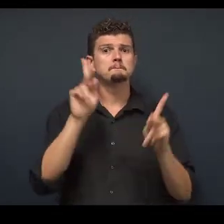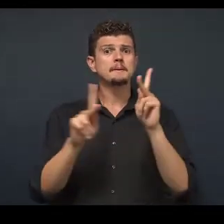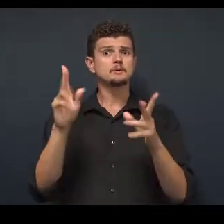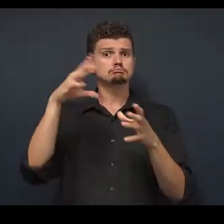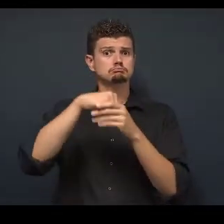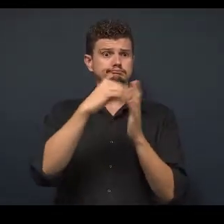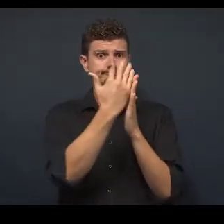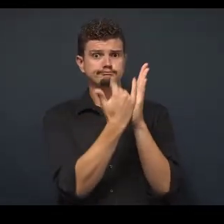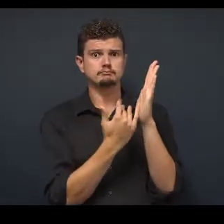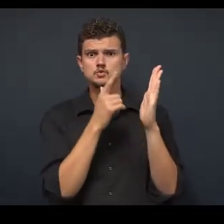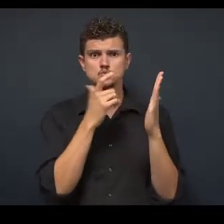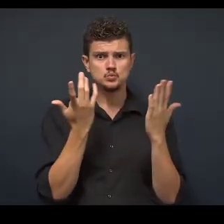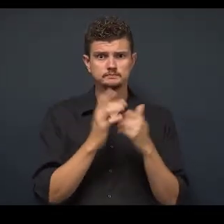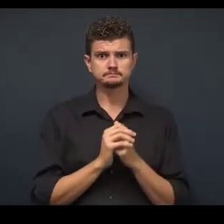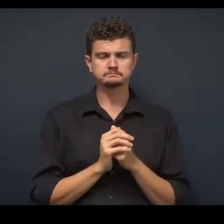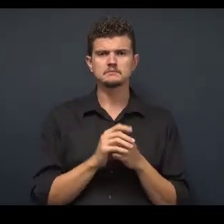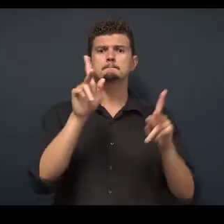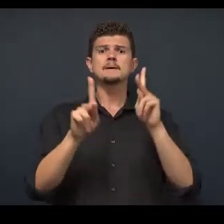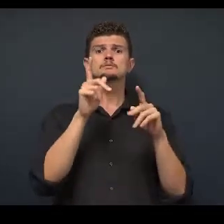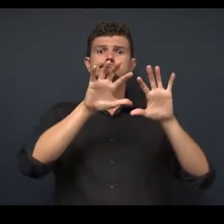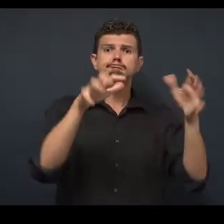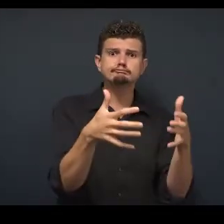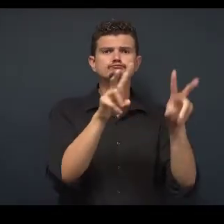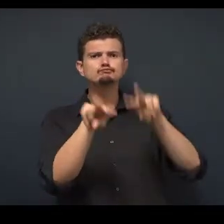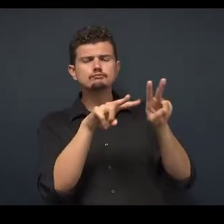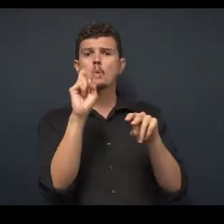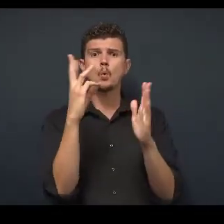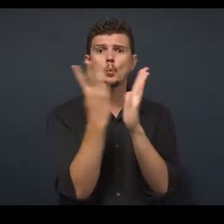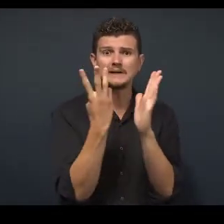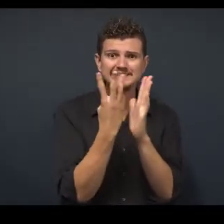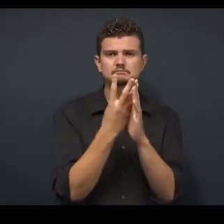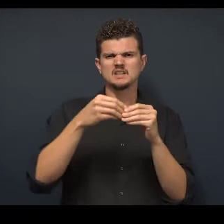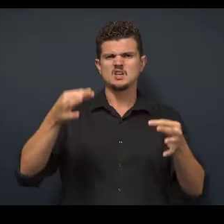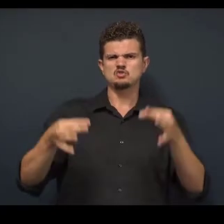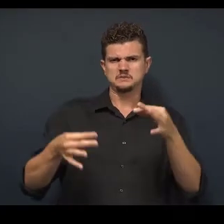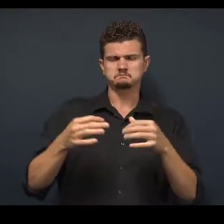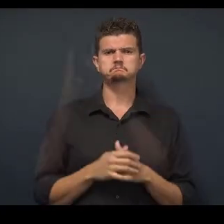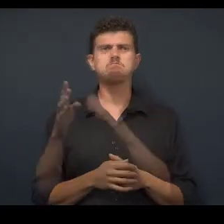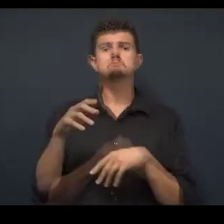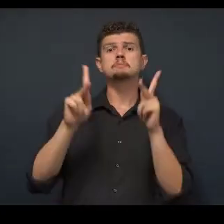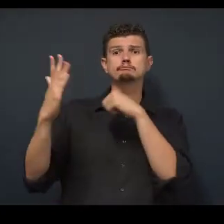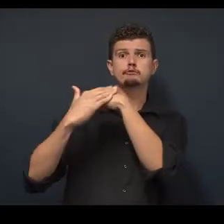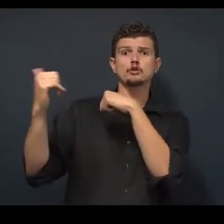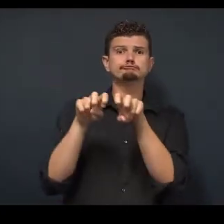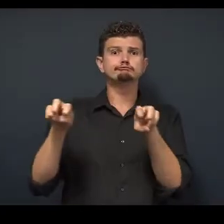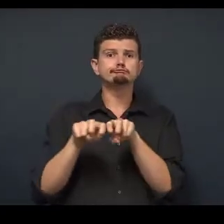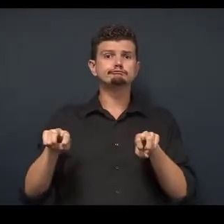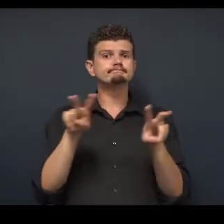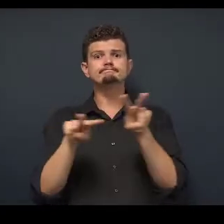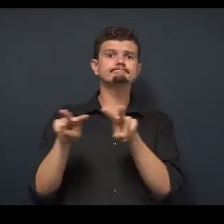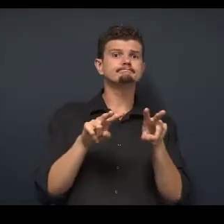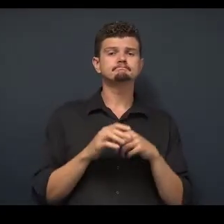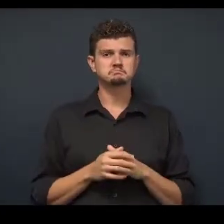This includes people who are: Parties or witnesses in a trial or hearing People serving as jurors